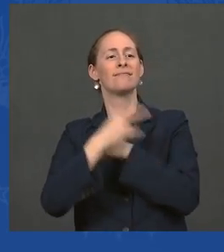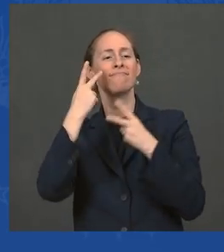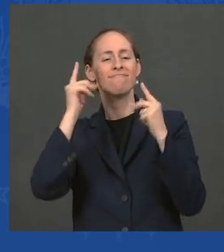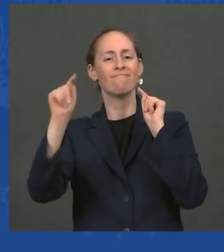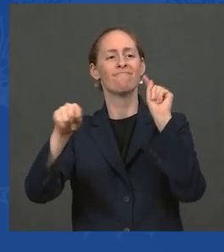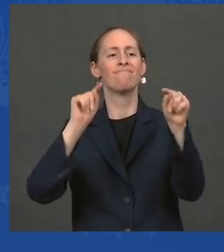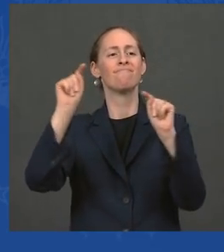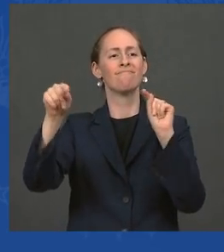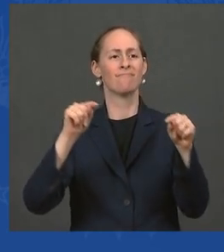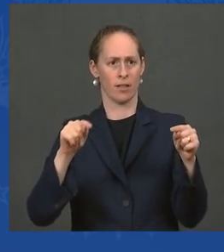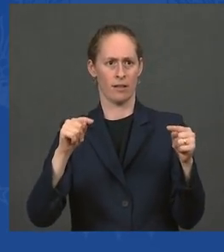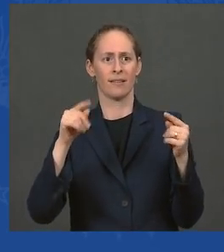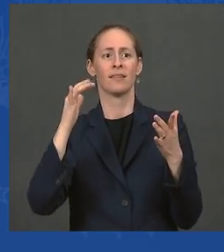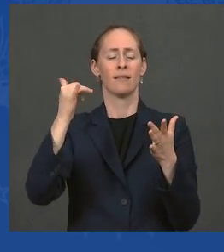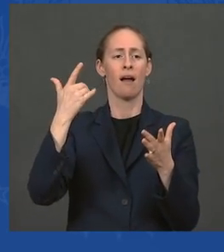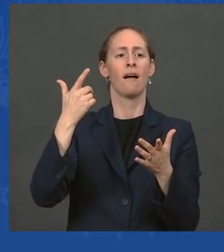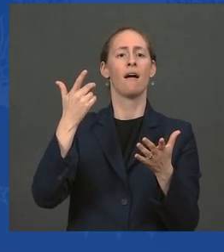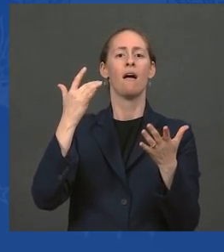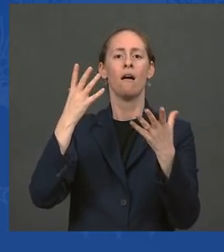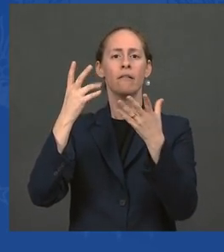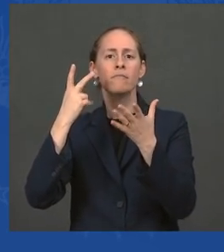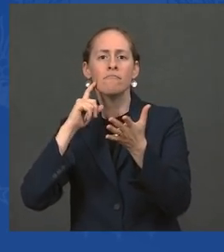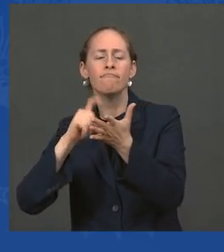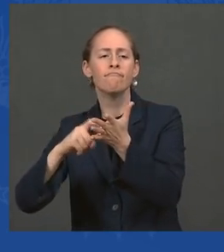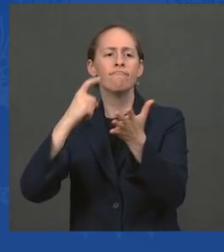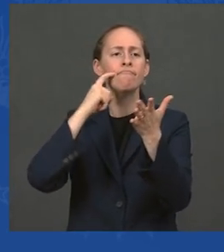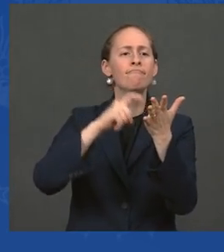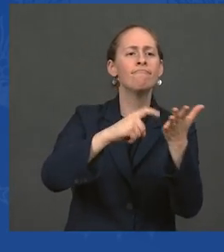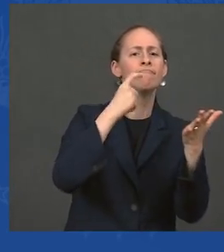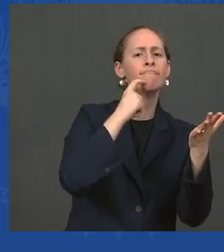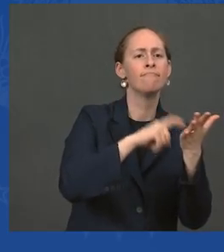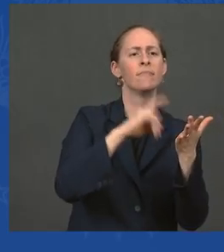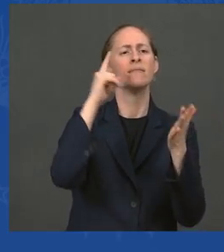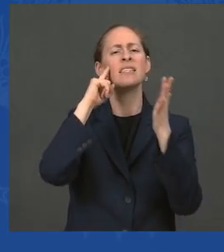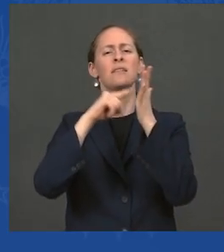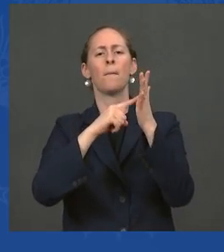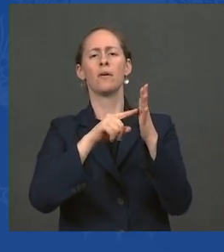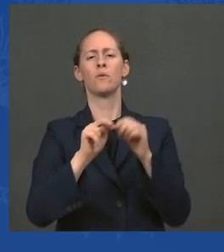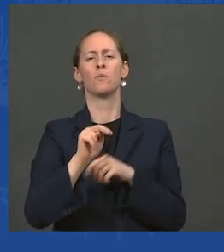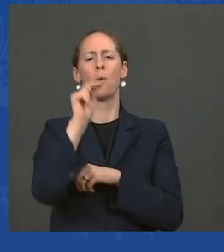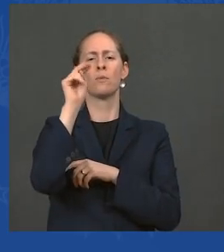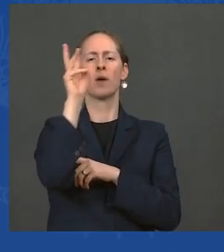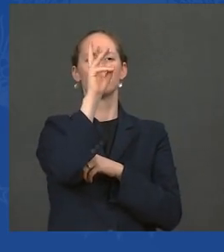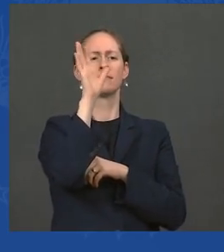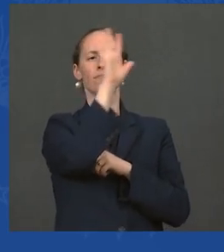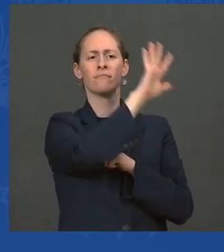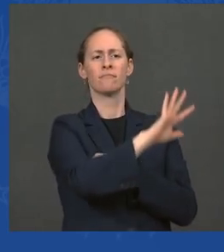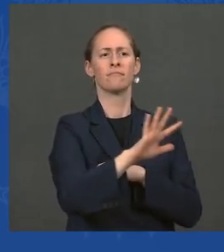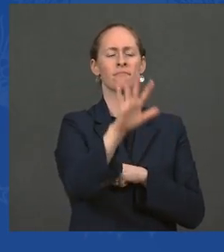burned to the ground in the West and in the Northwest than the entire state of New Jersey?